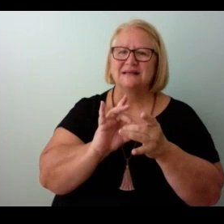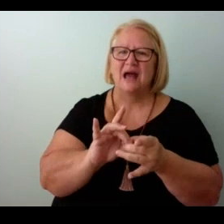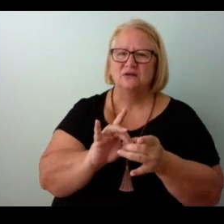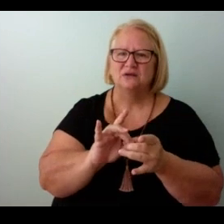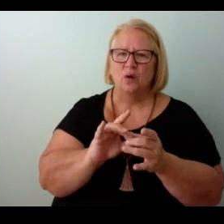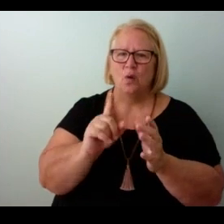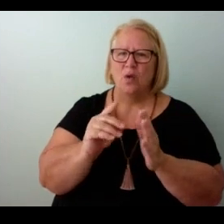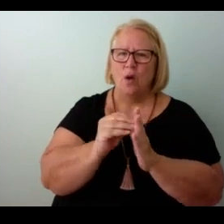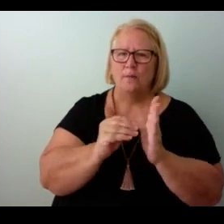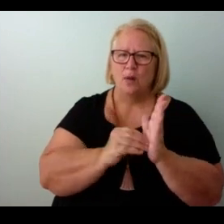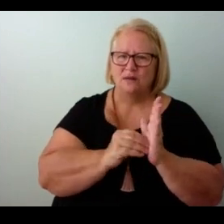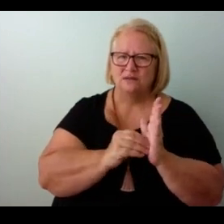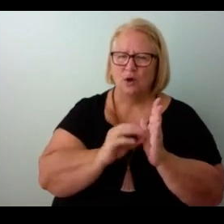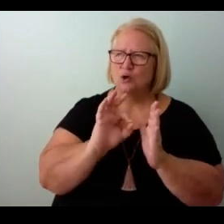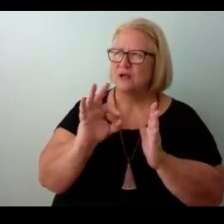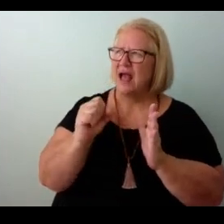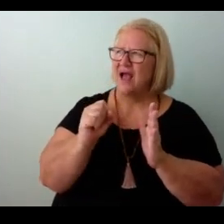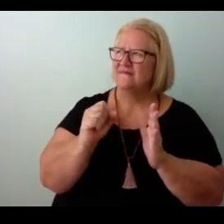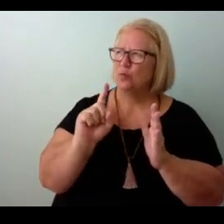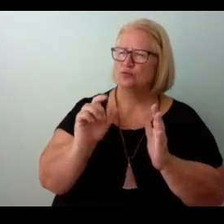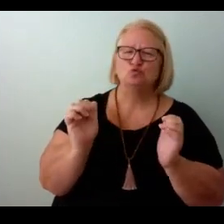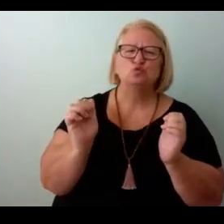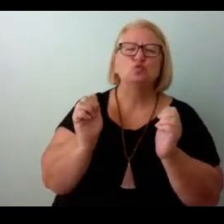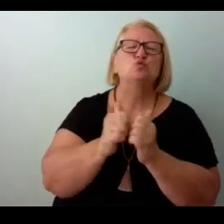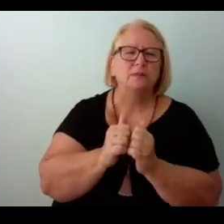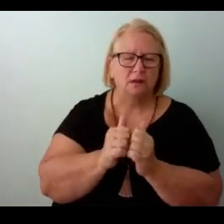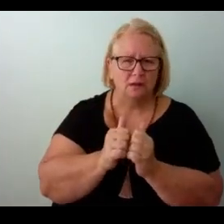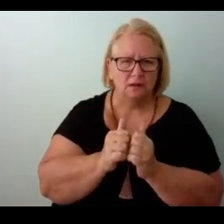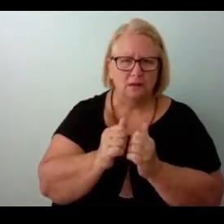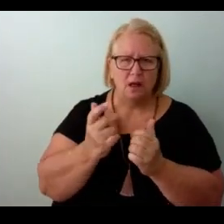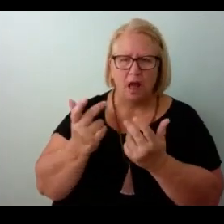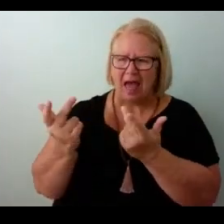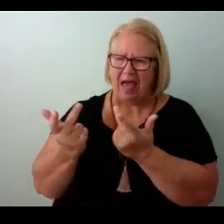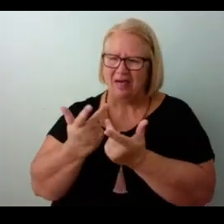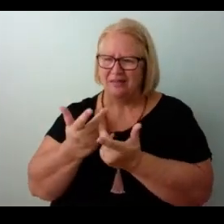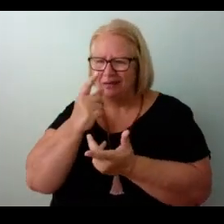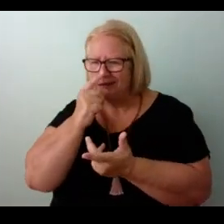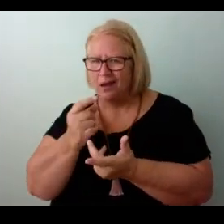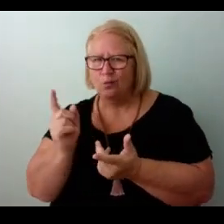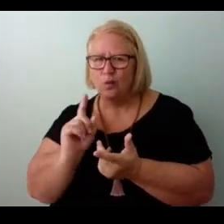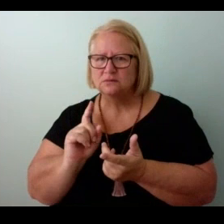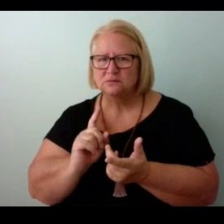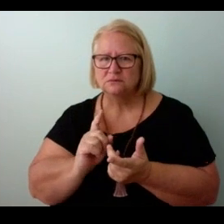come up with a suitable arrangement, is there any other options because you'd usually go to IDR.